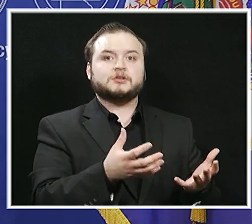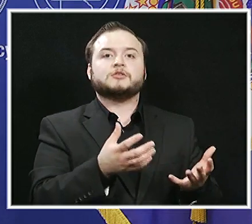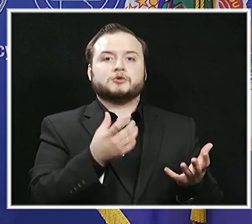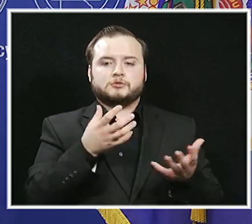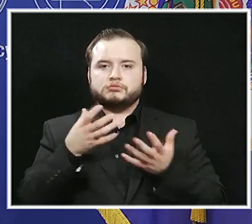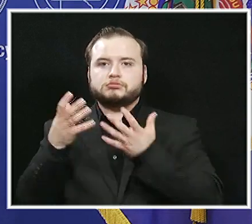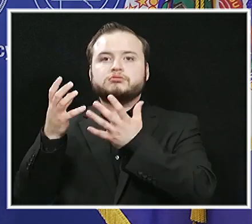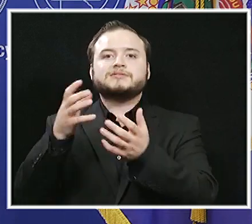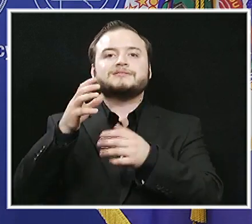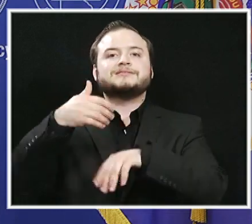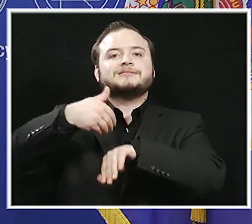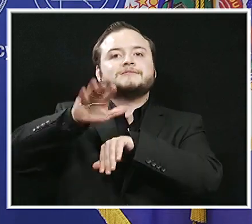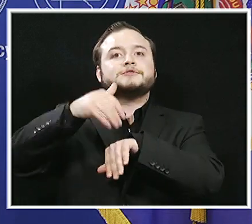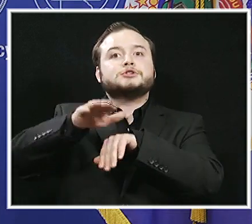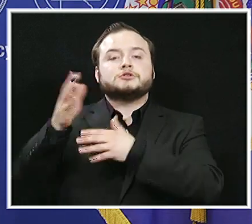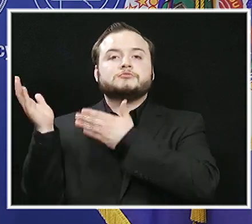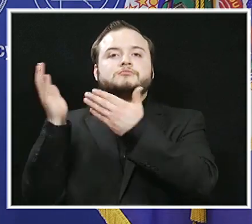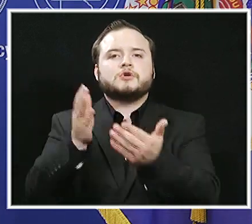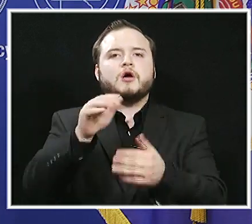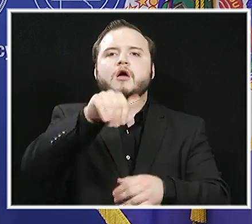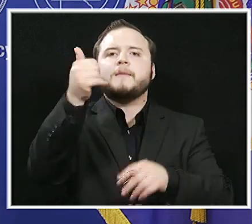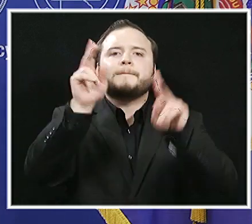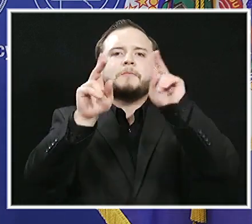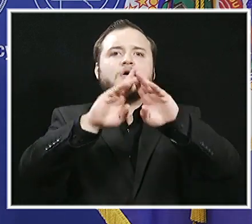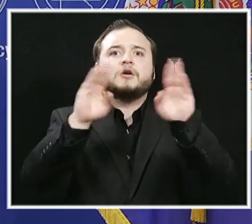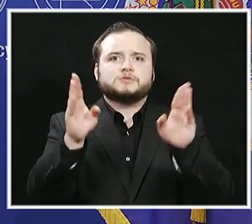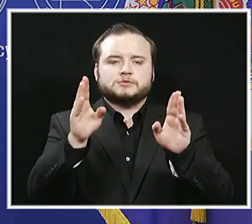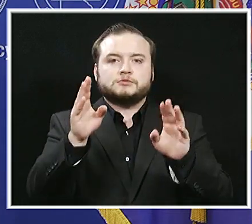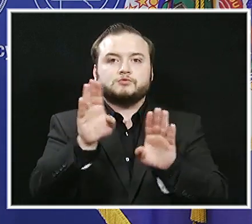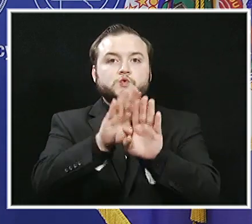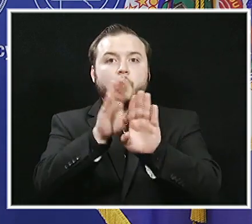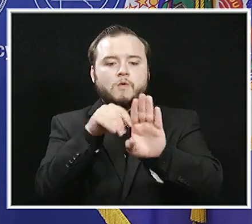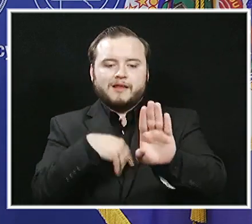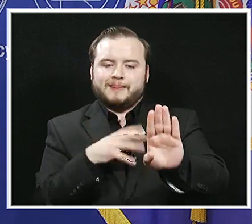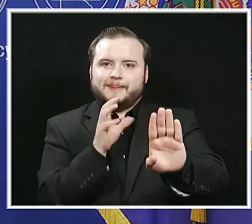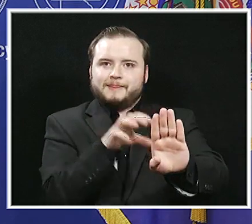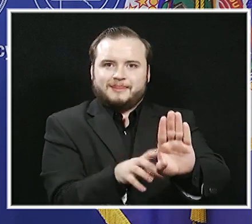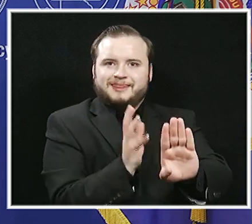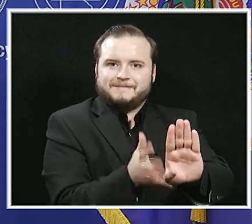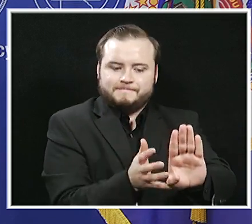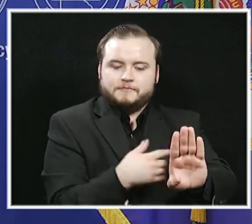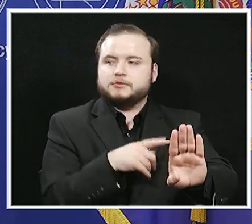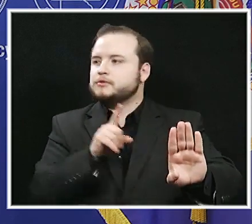And businesses who are coming to people's homes to deliver goods also need to remain outside of the house